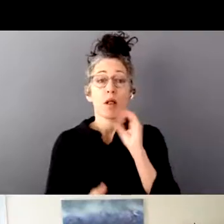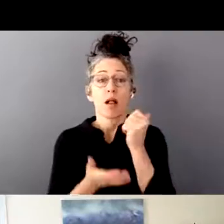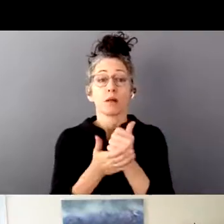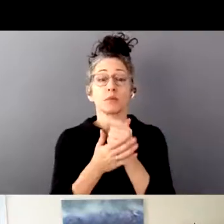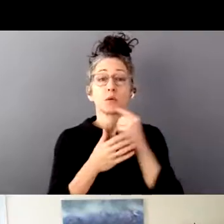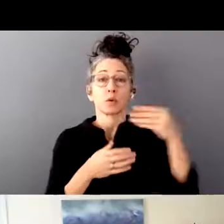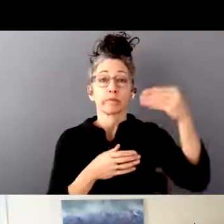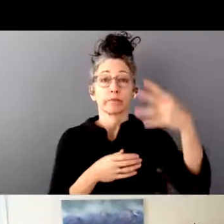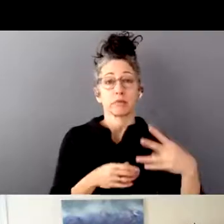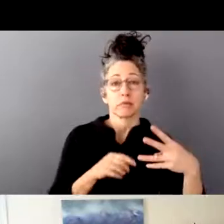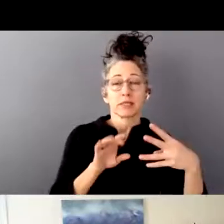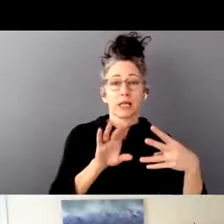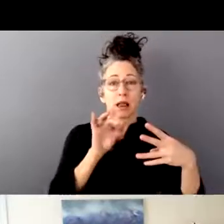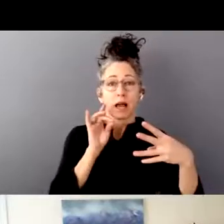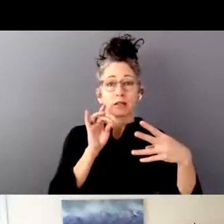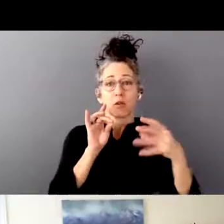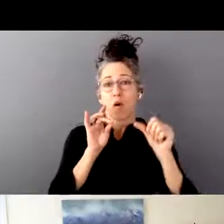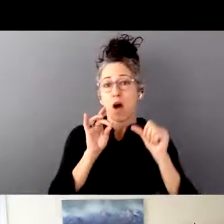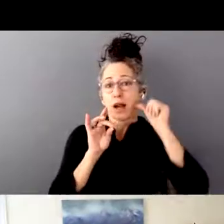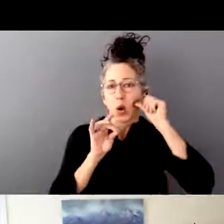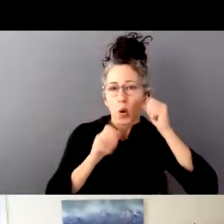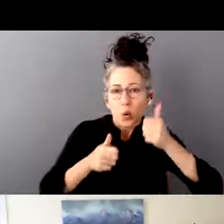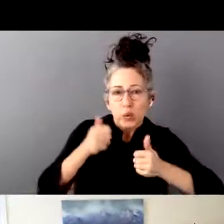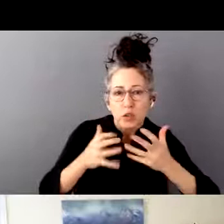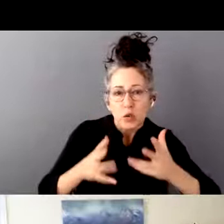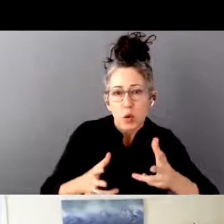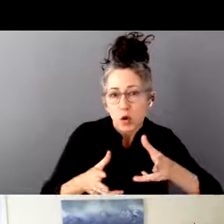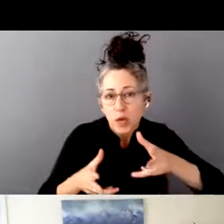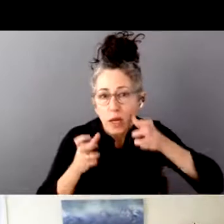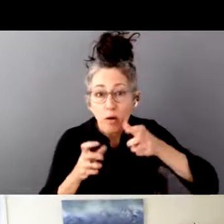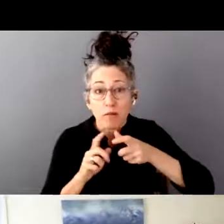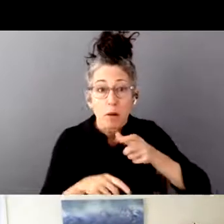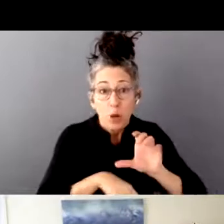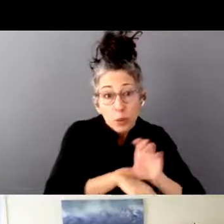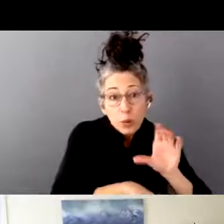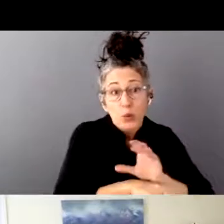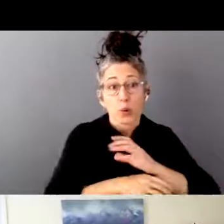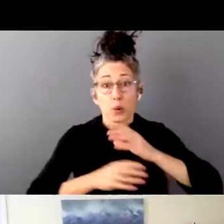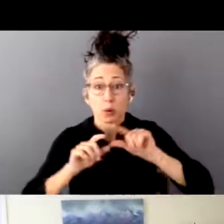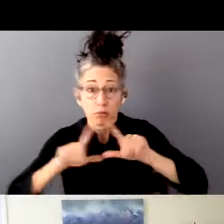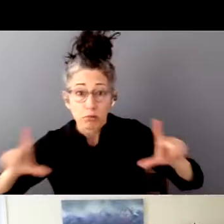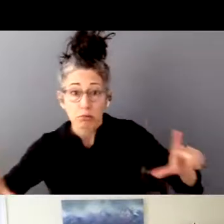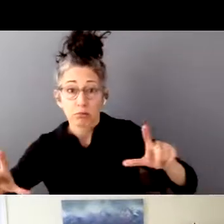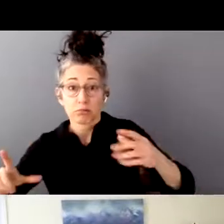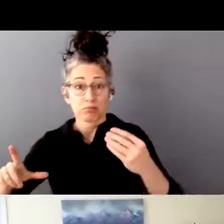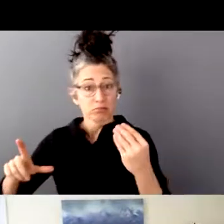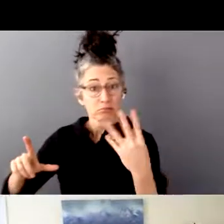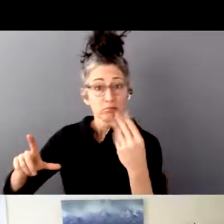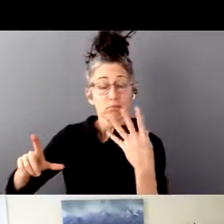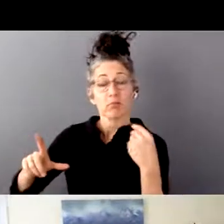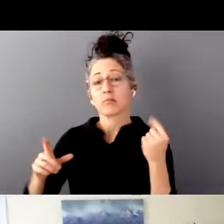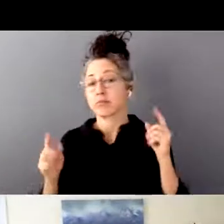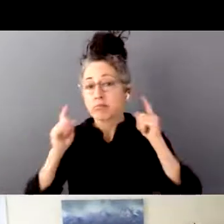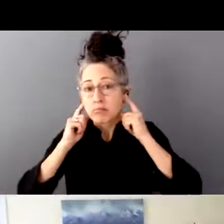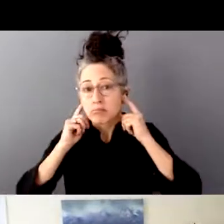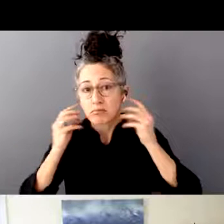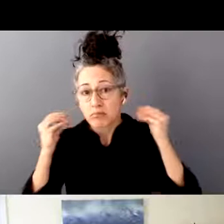and from your video if you're doing video. Although participants aren't doing video. But you can get your audio settings. You can also click on the closed captioning. There's a closed captioning button that you can use.